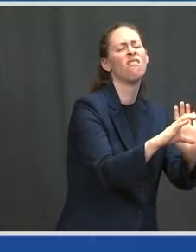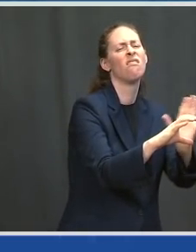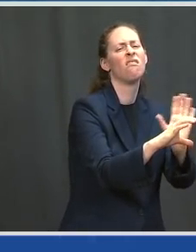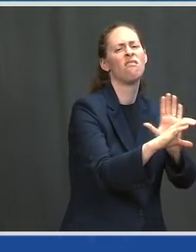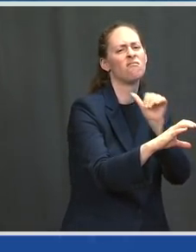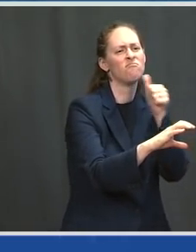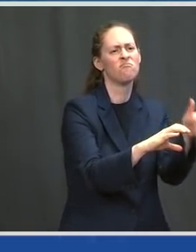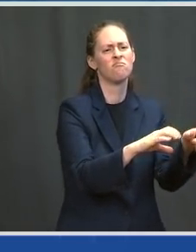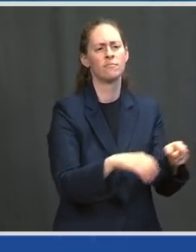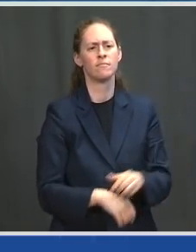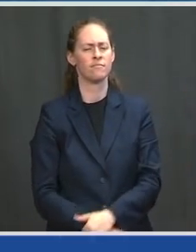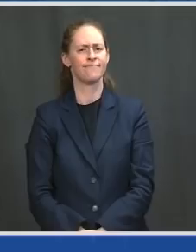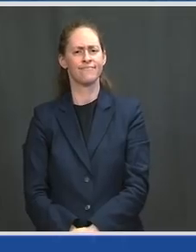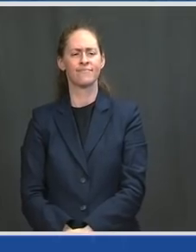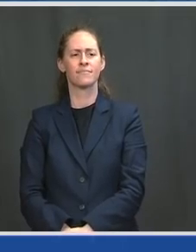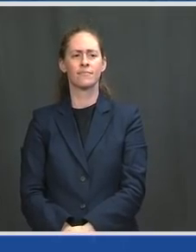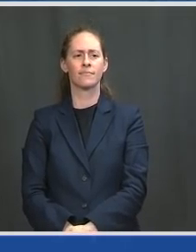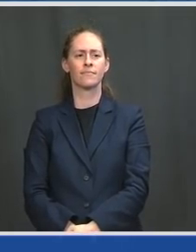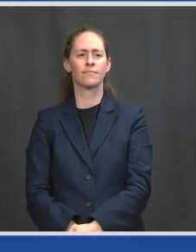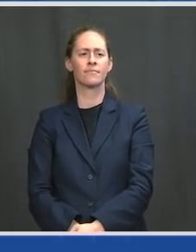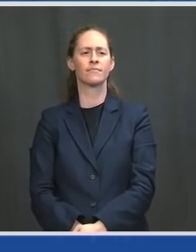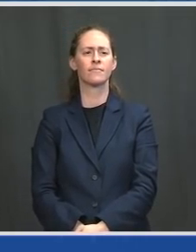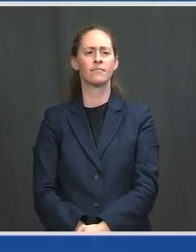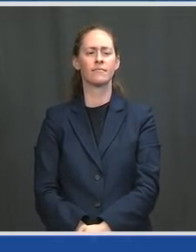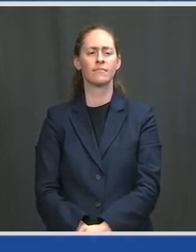Gasoline prices going up. Exactly right.